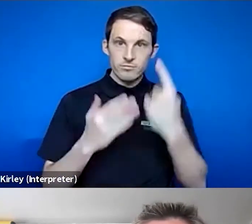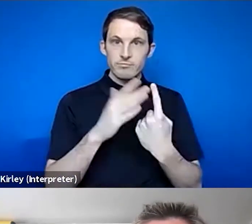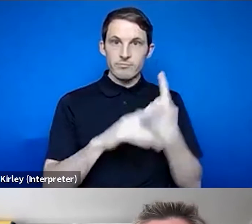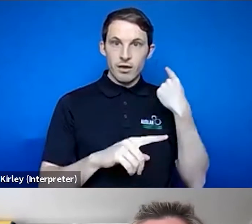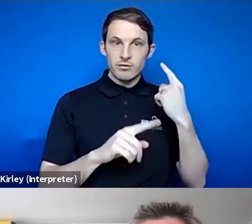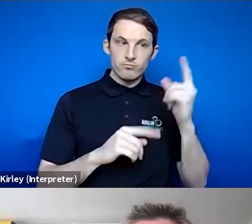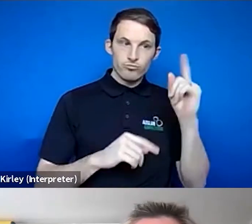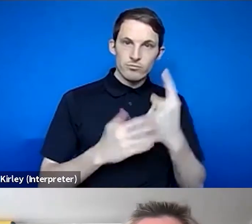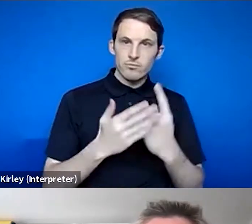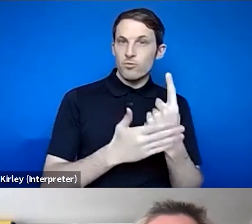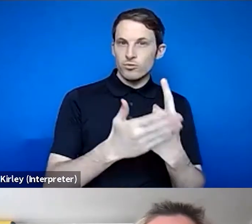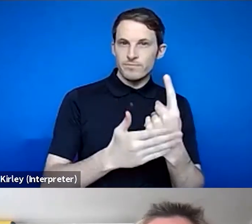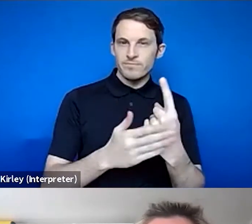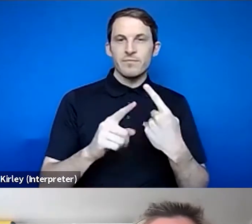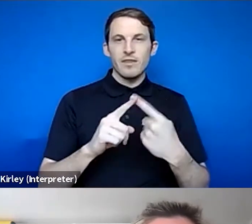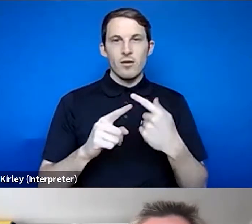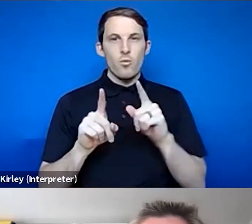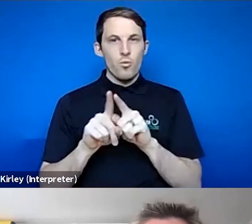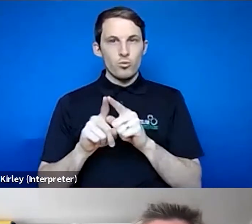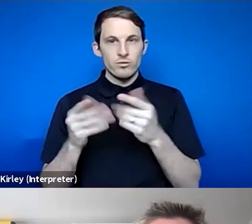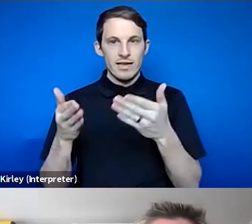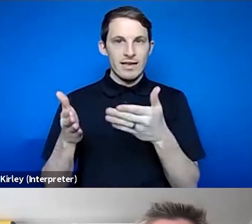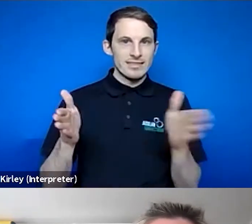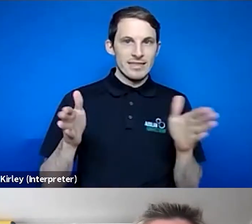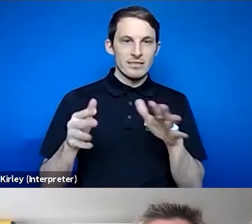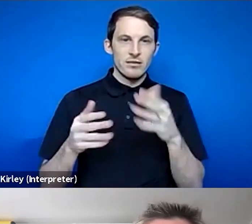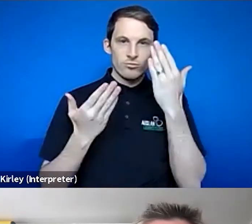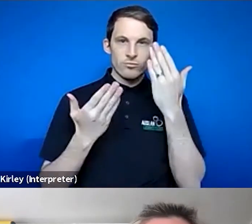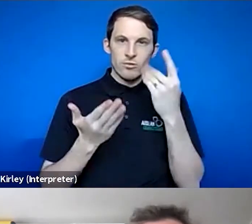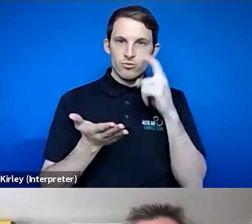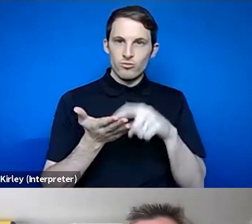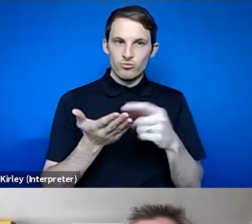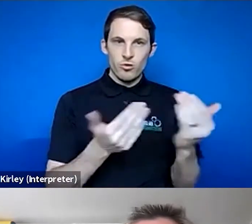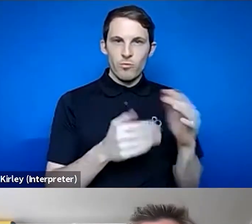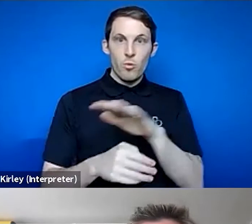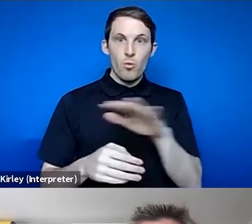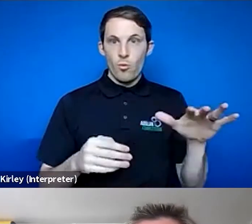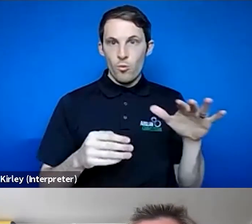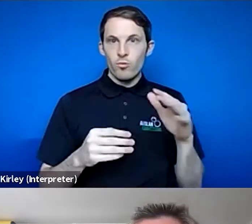and emerging and extend this respect to all Aboriginal and Torres Strait Islander people